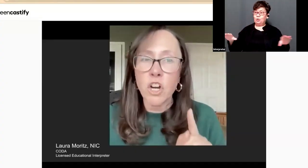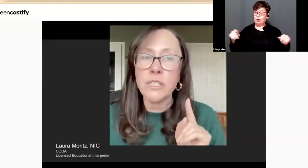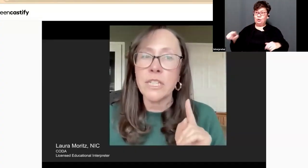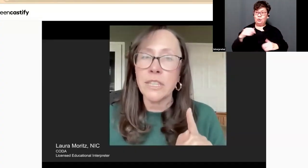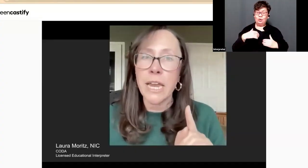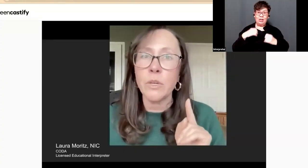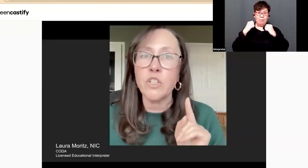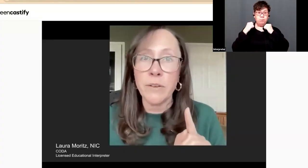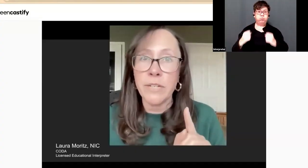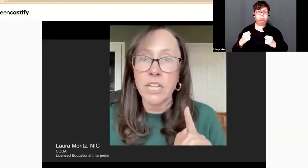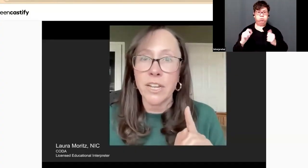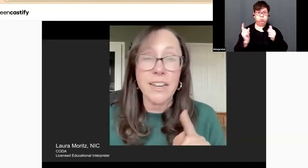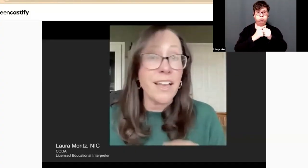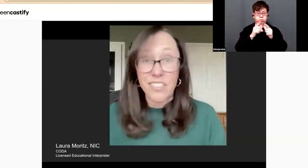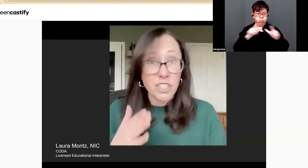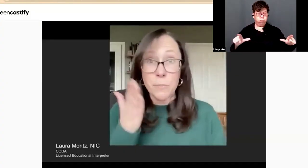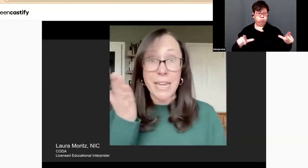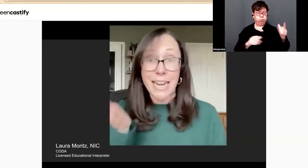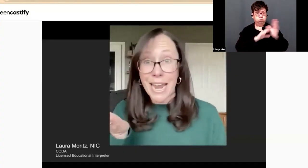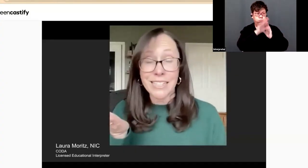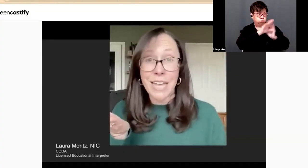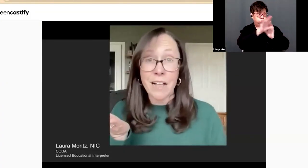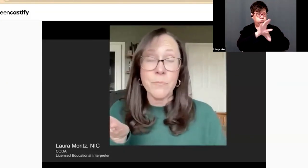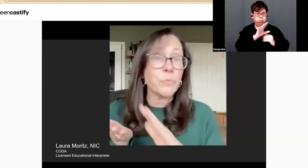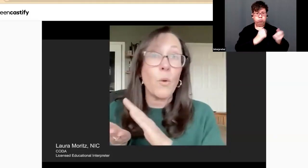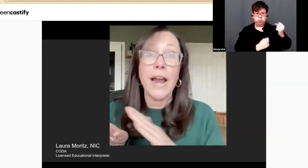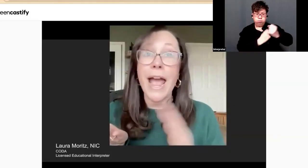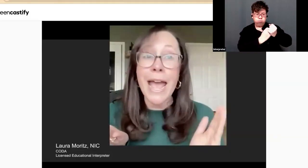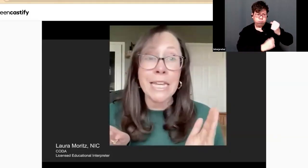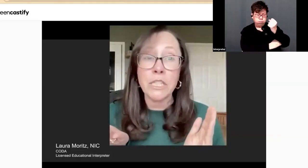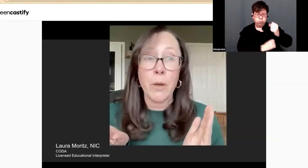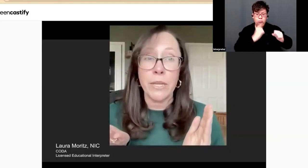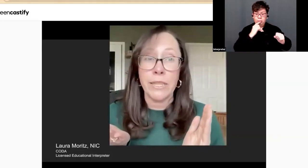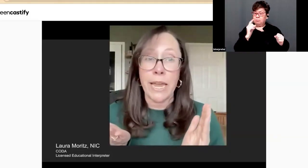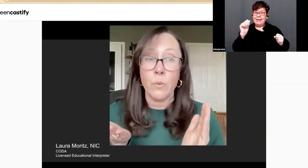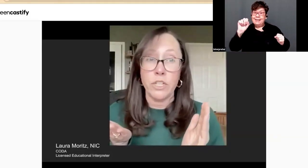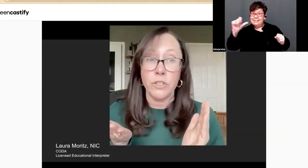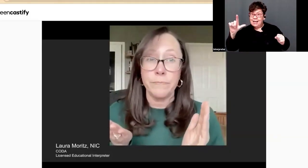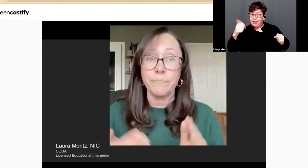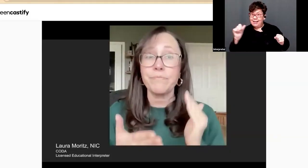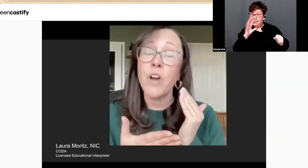first language foundation, this could be in ASL or any spoken language,